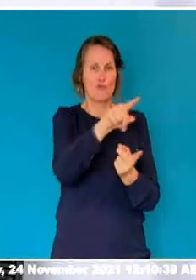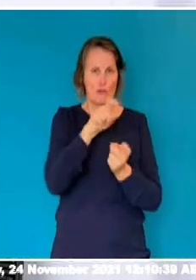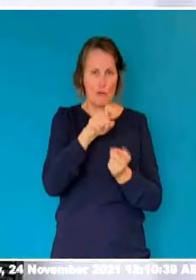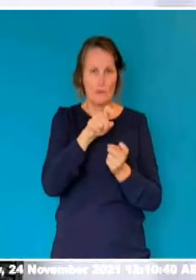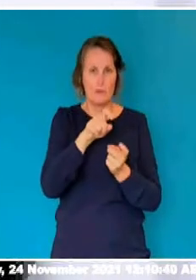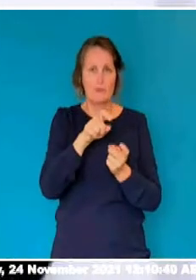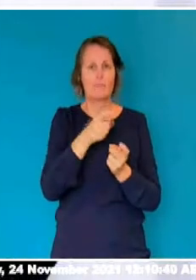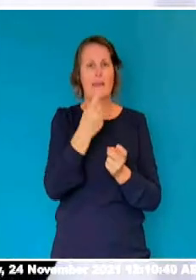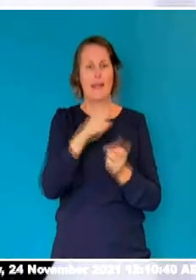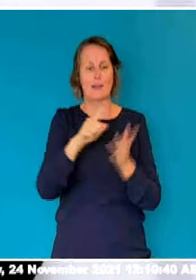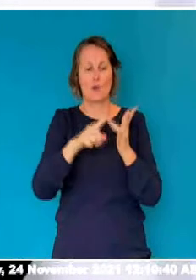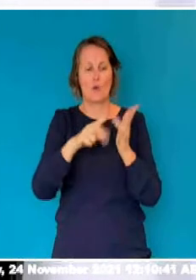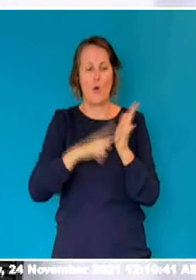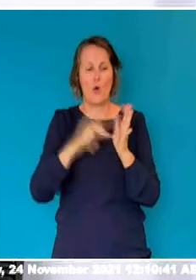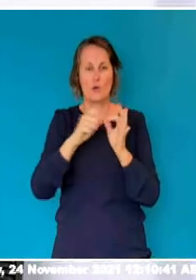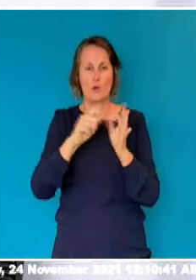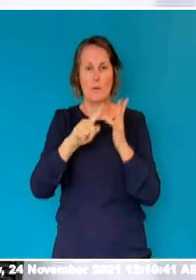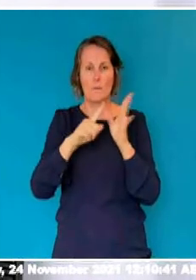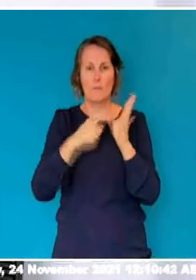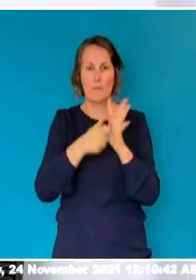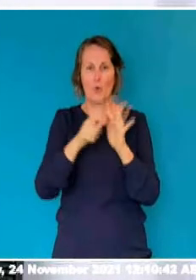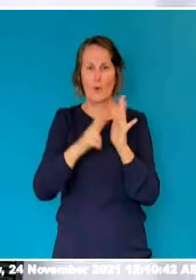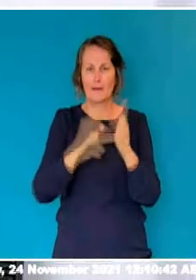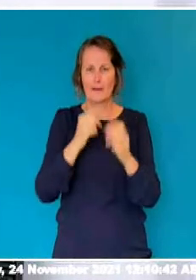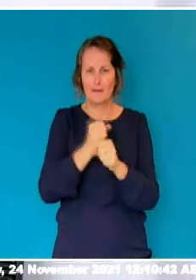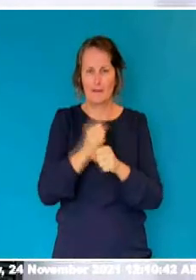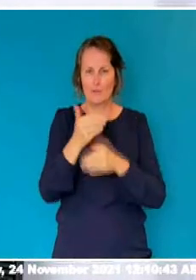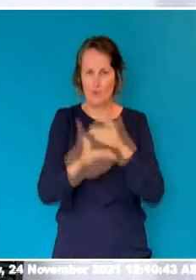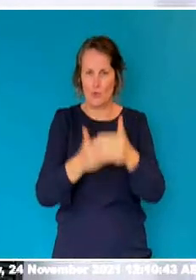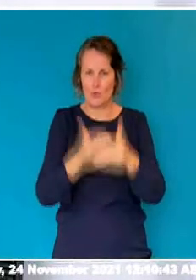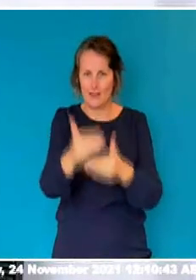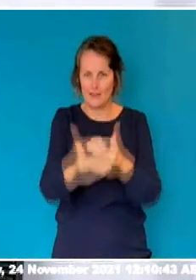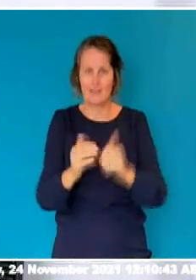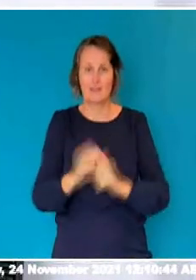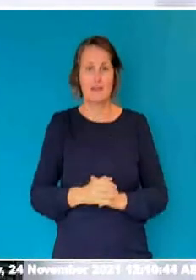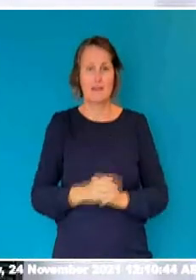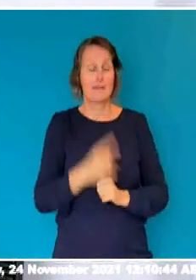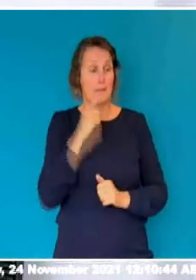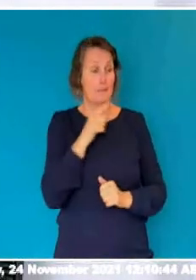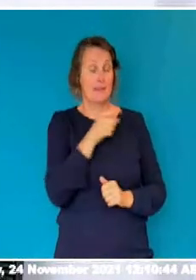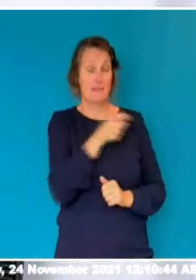a candidate through a selection process to day one? That's correct.